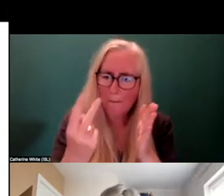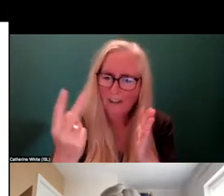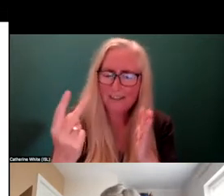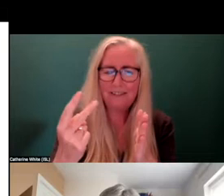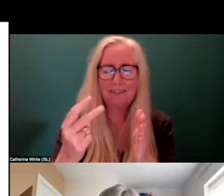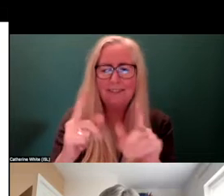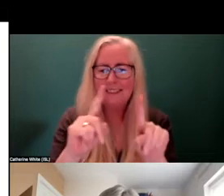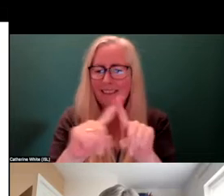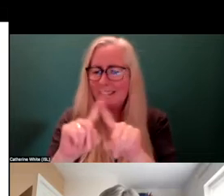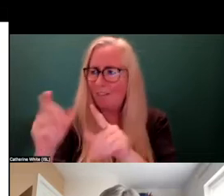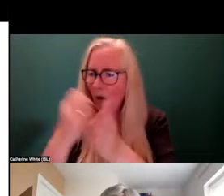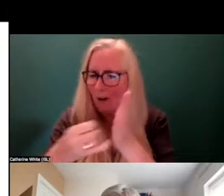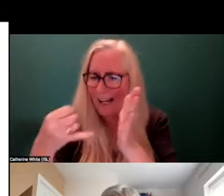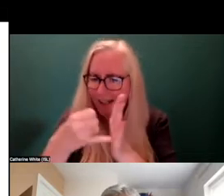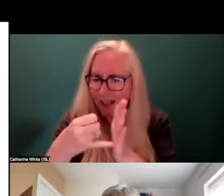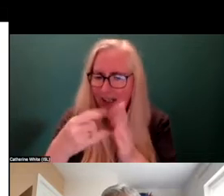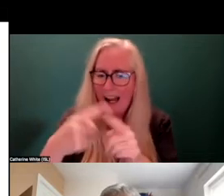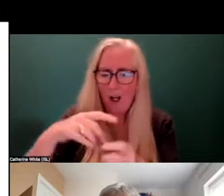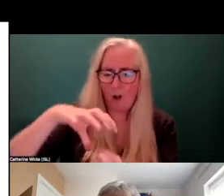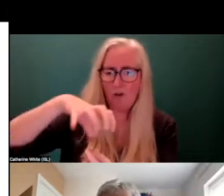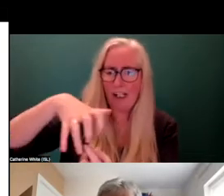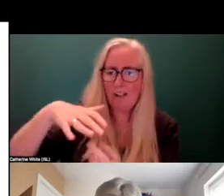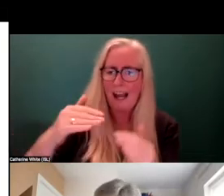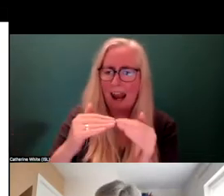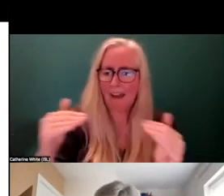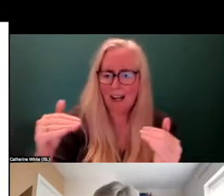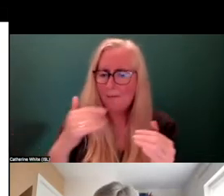project partners and stakeholders at kind of county and regional levels,